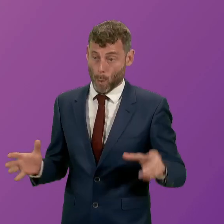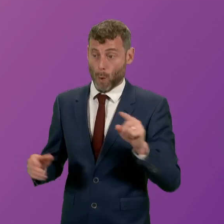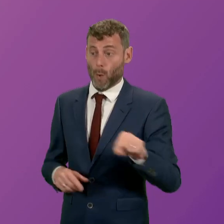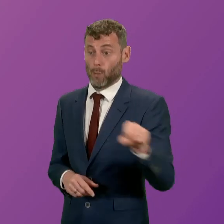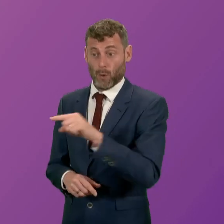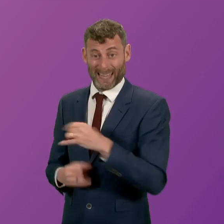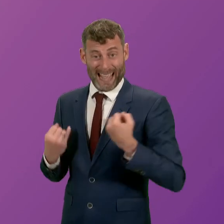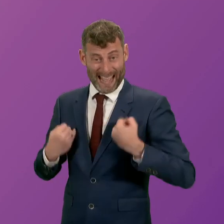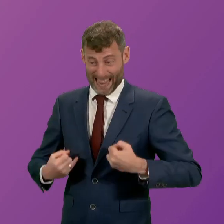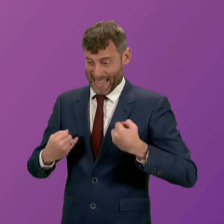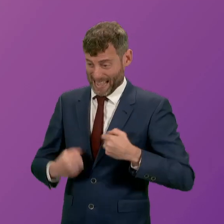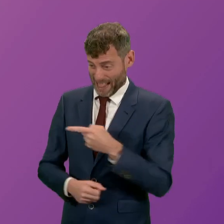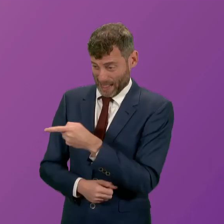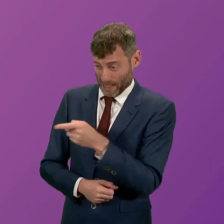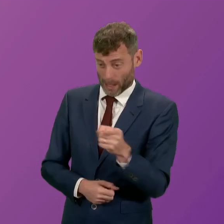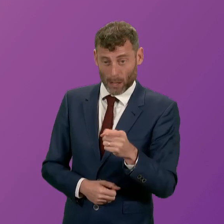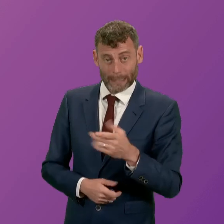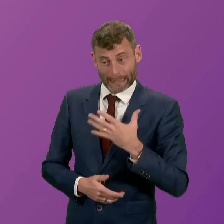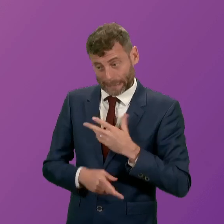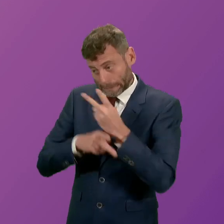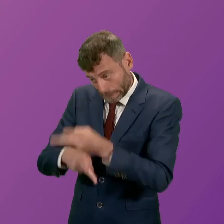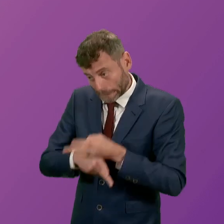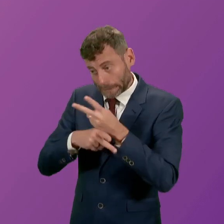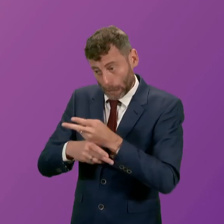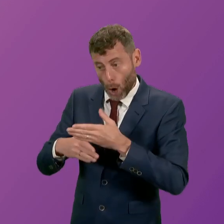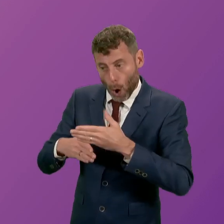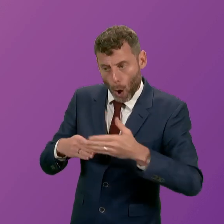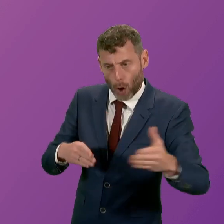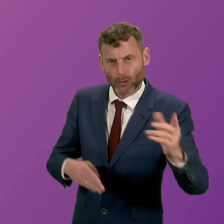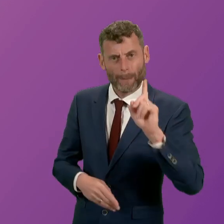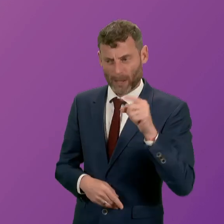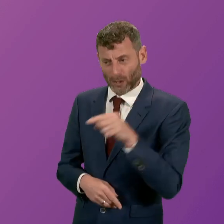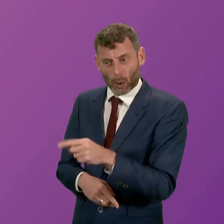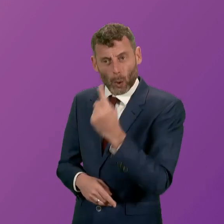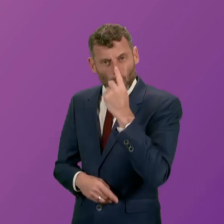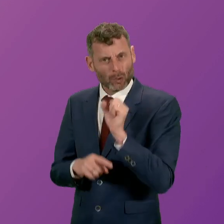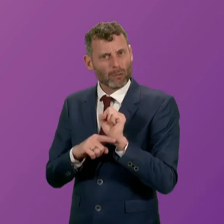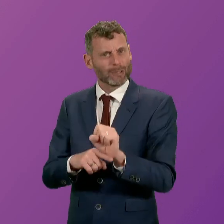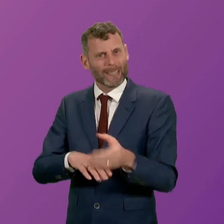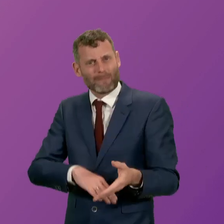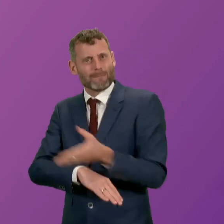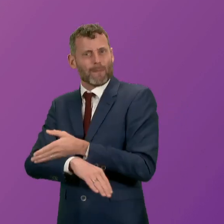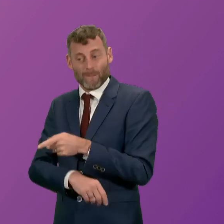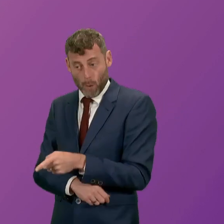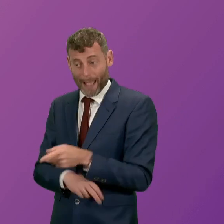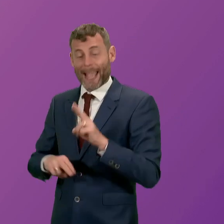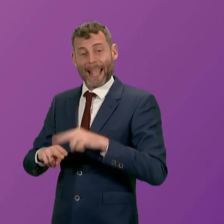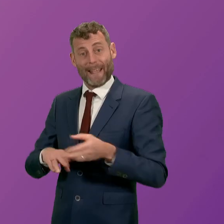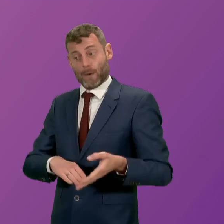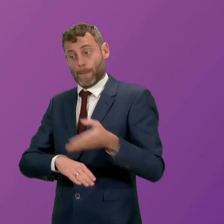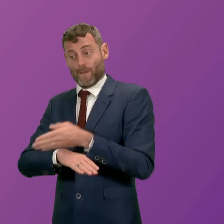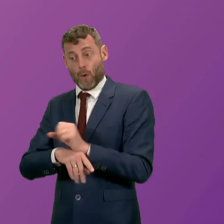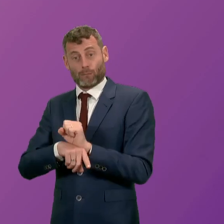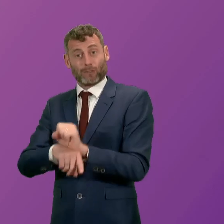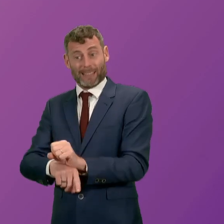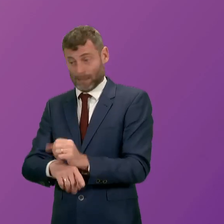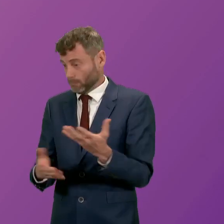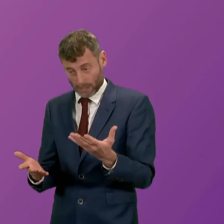illnesses among Scots and the sizeable impact on Scotland’s finances if such a rise continues.